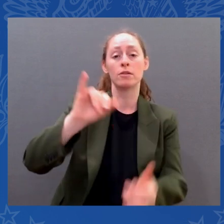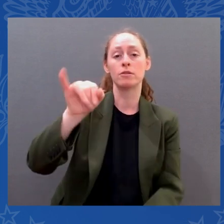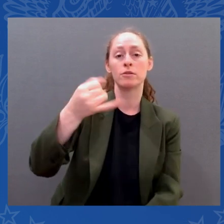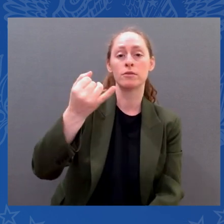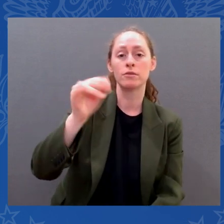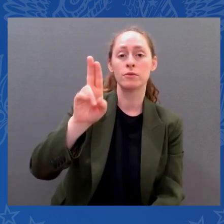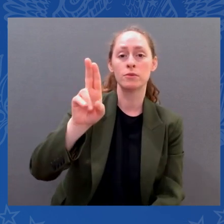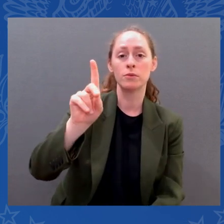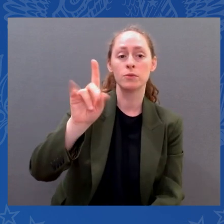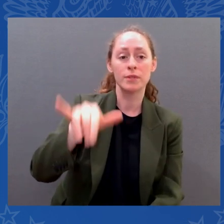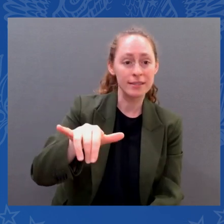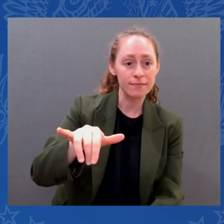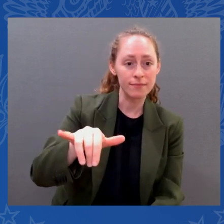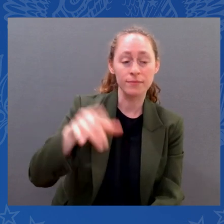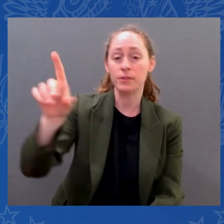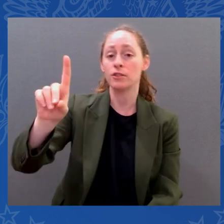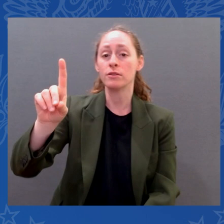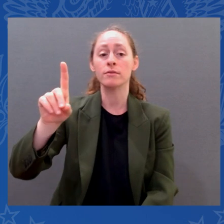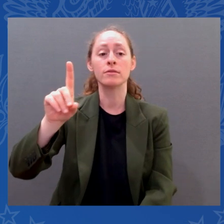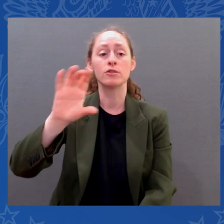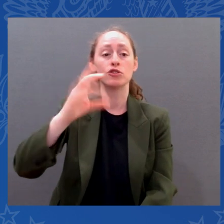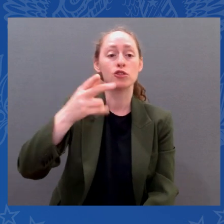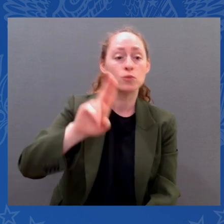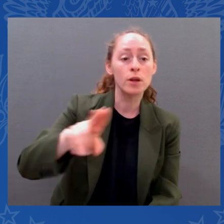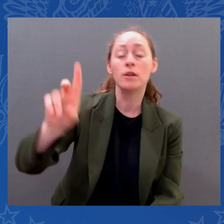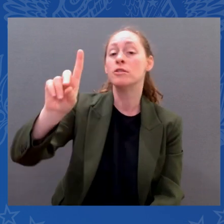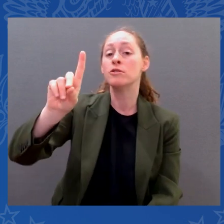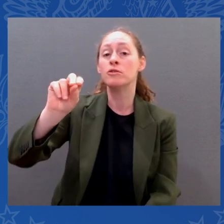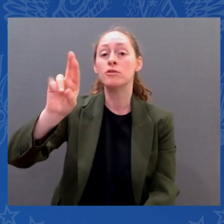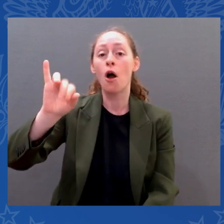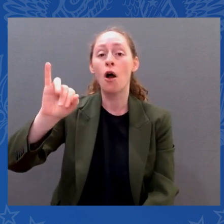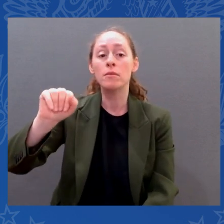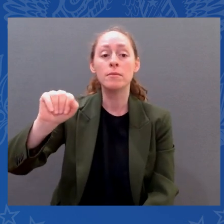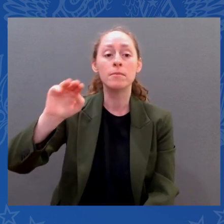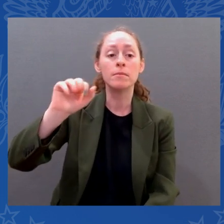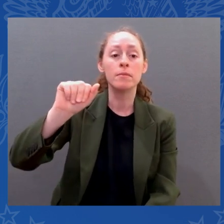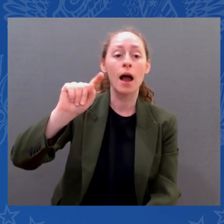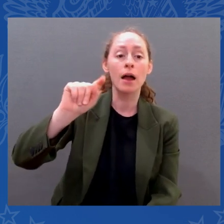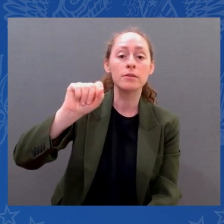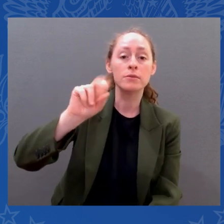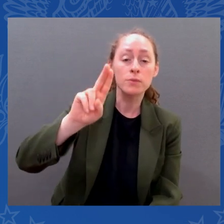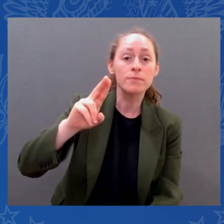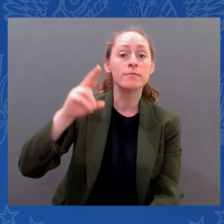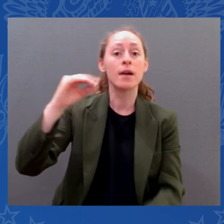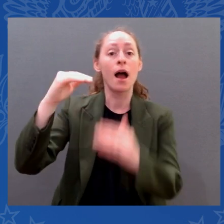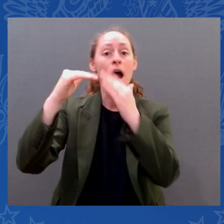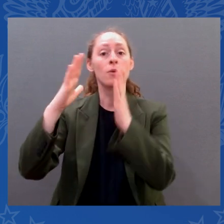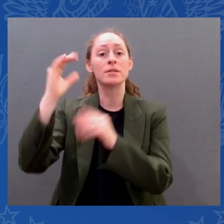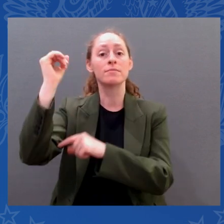And senators who couldn't be here today because they're not in session right now, but they --